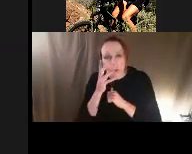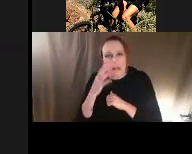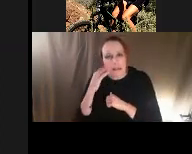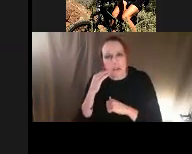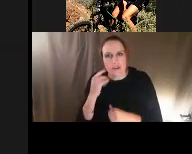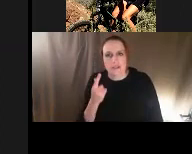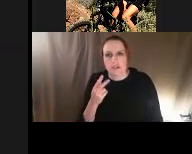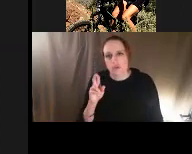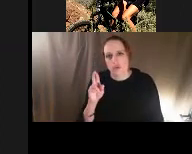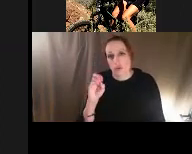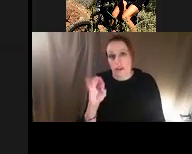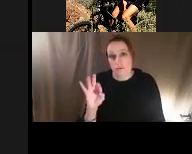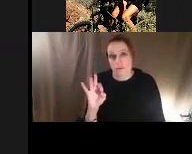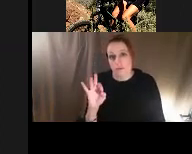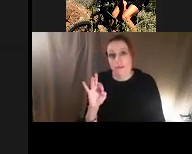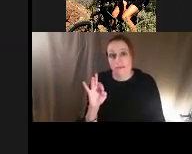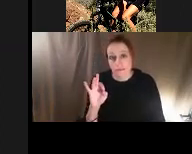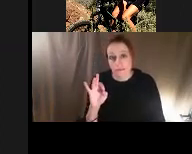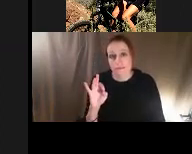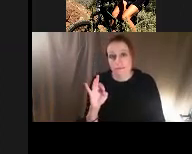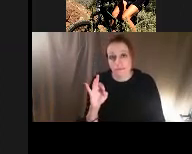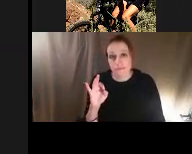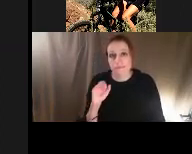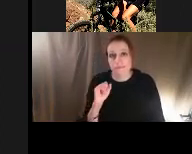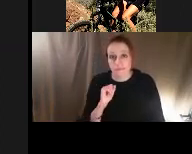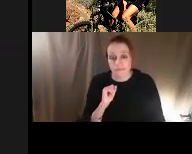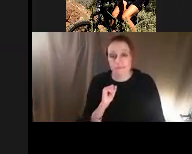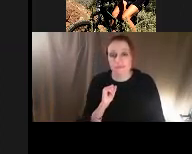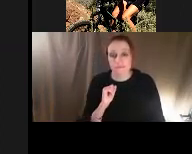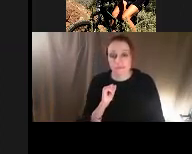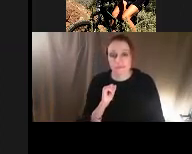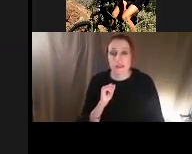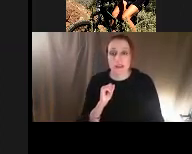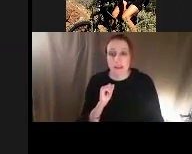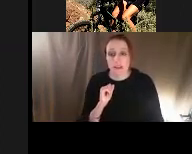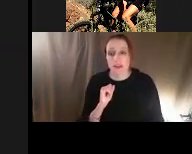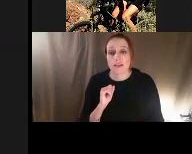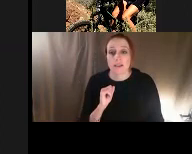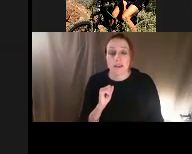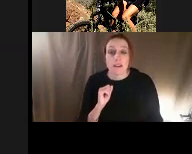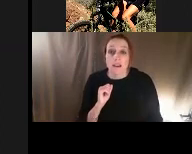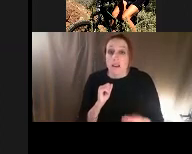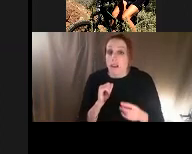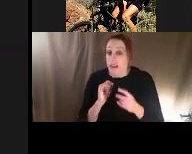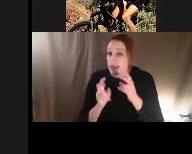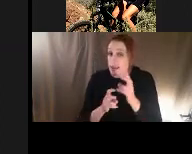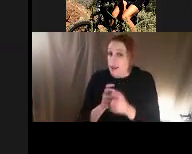This is a really tough one because not everybody recognizes that there is a potential loss that they